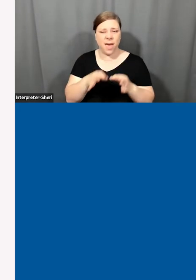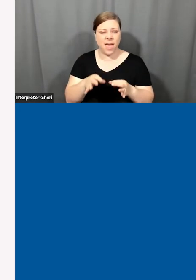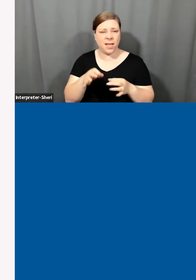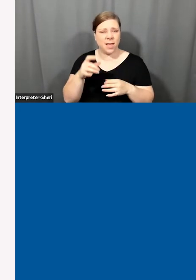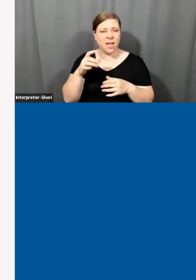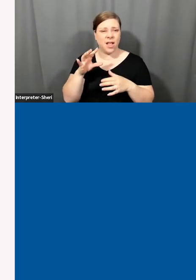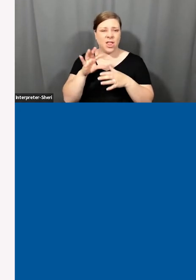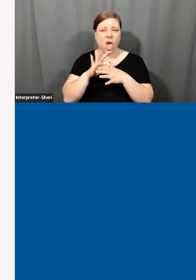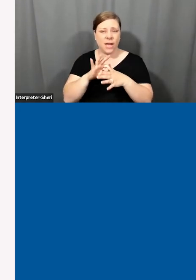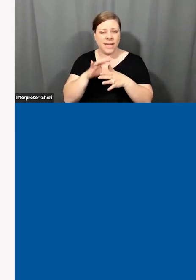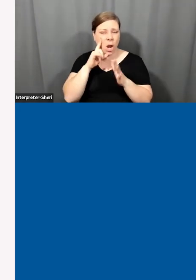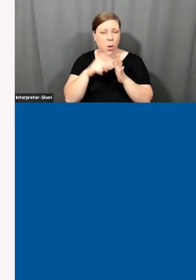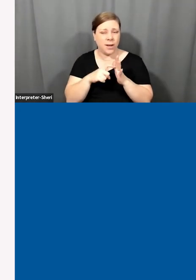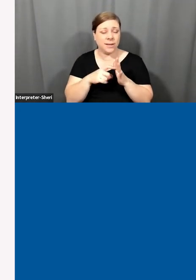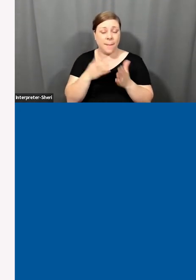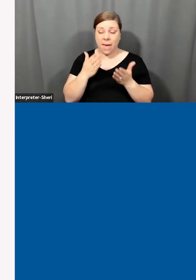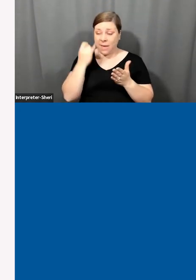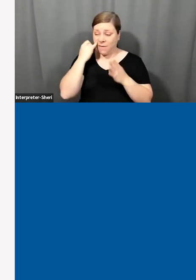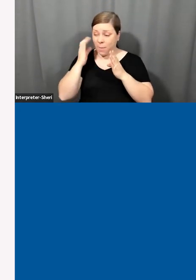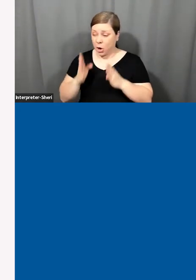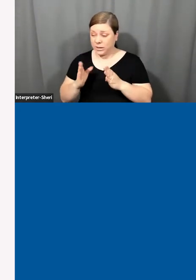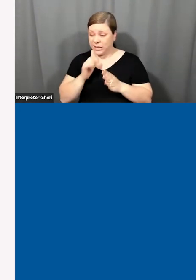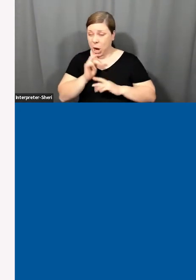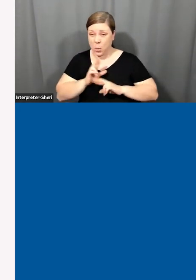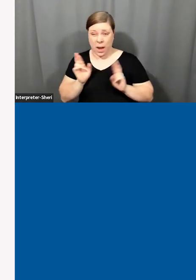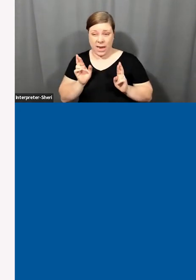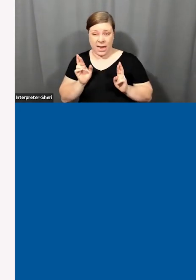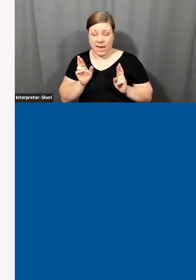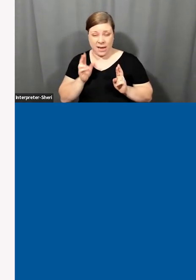to maybe deal with such a sensitive topic, they can just skip it completely.